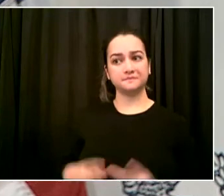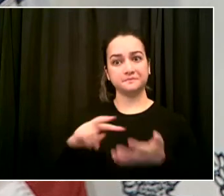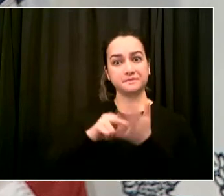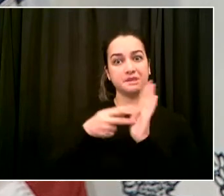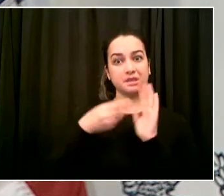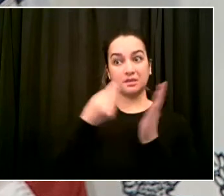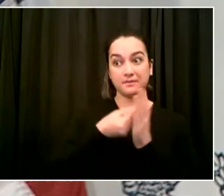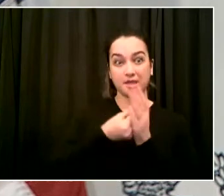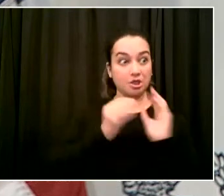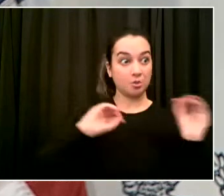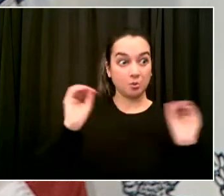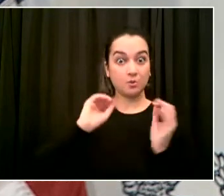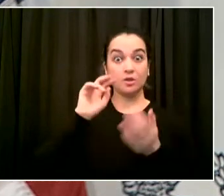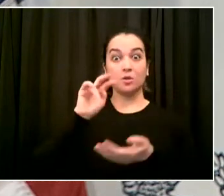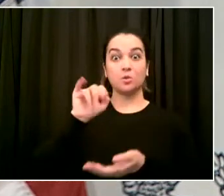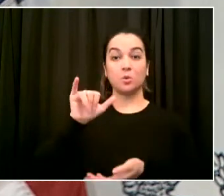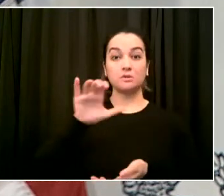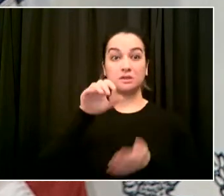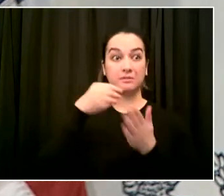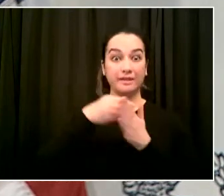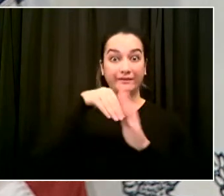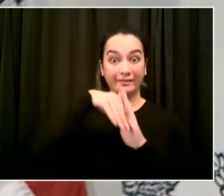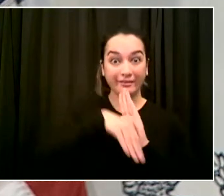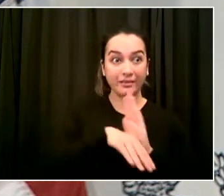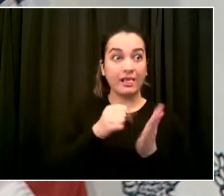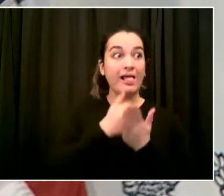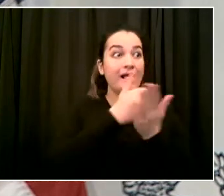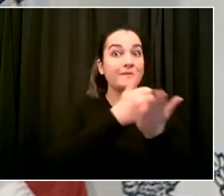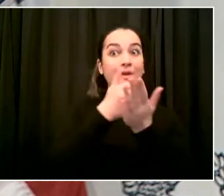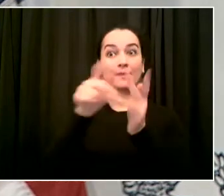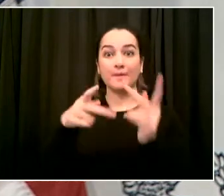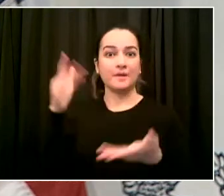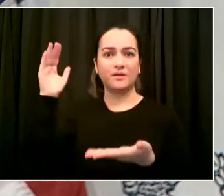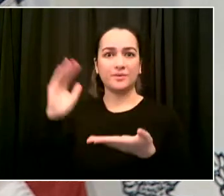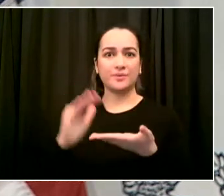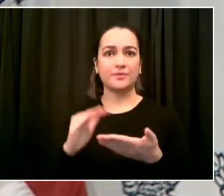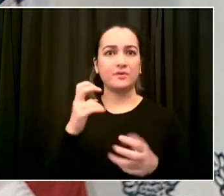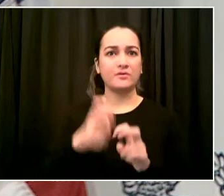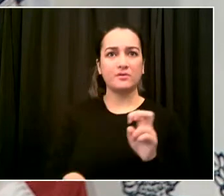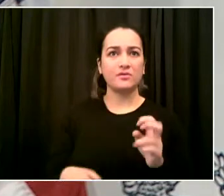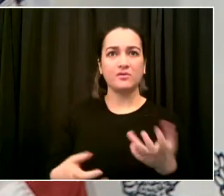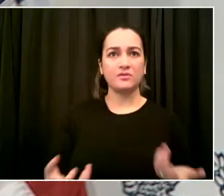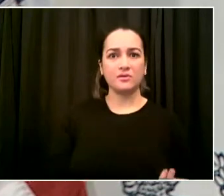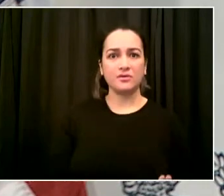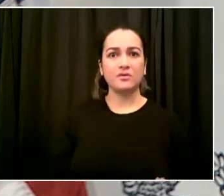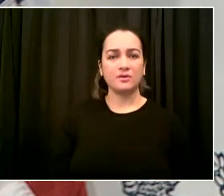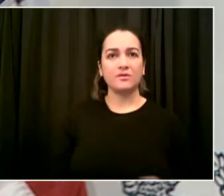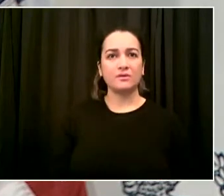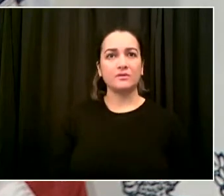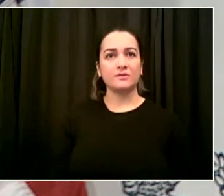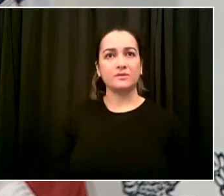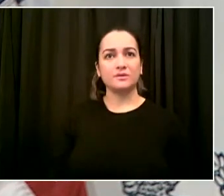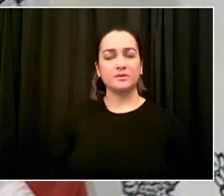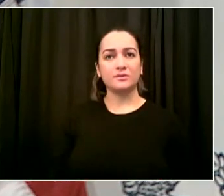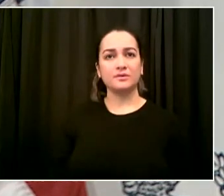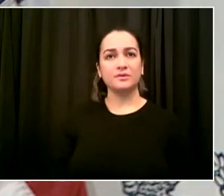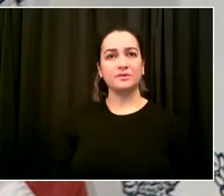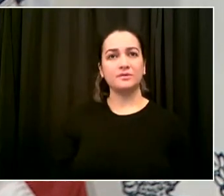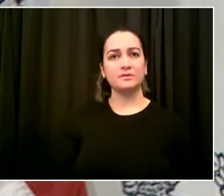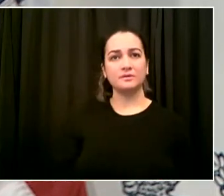THAT'S HOW YOU RECOVER. IF THHCE ITY IS DOING ALL THE THINGS WE NEED TO DODO, OPENING